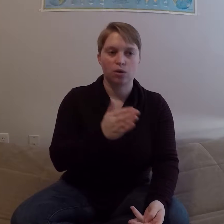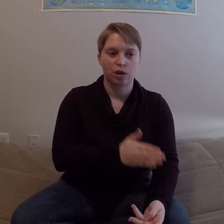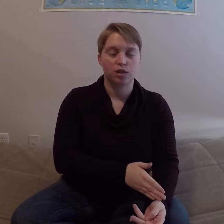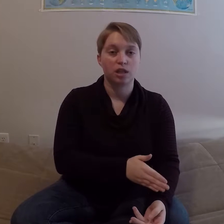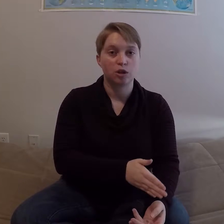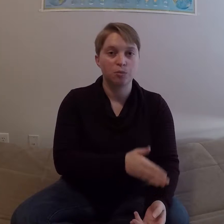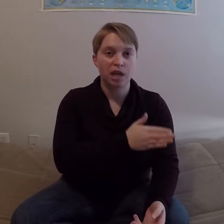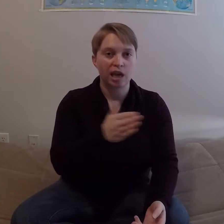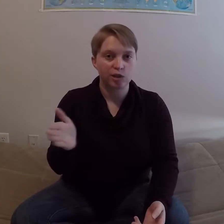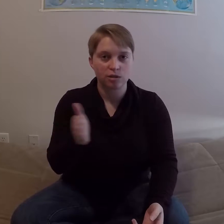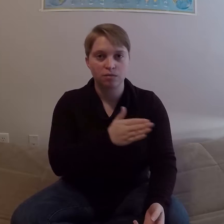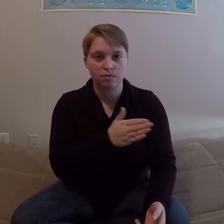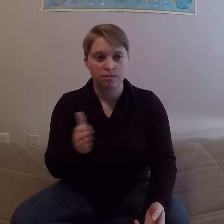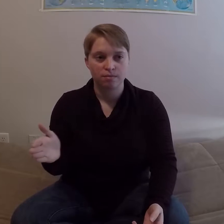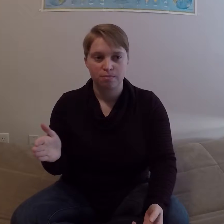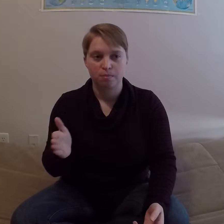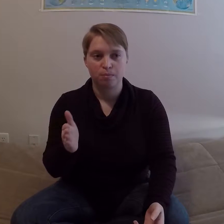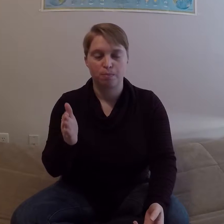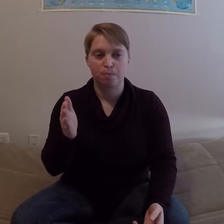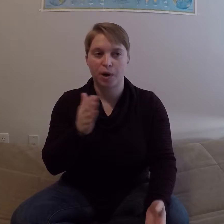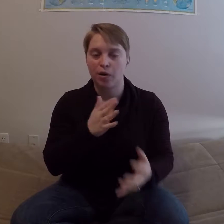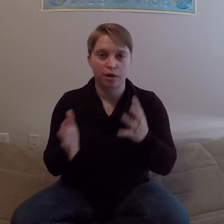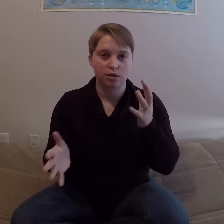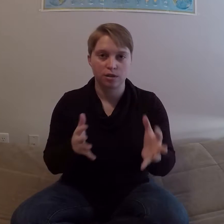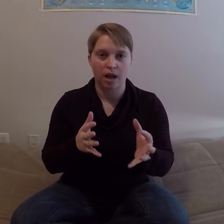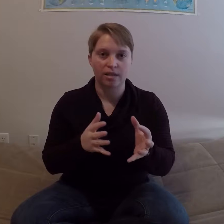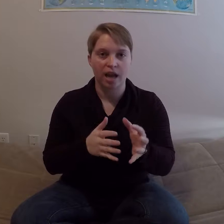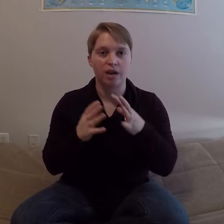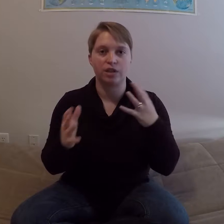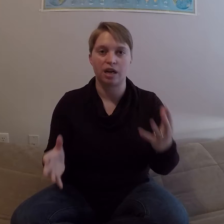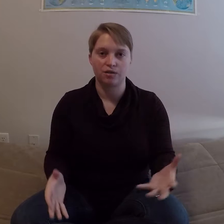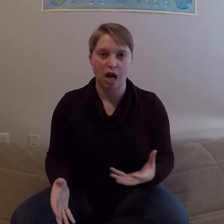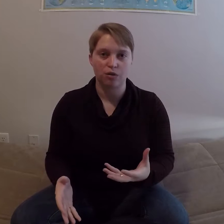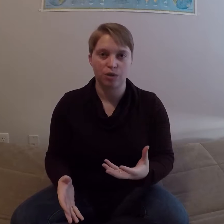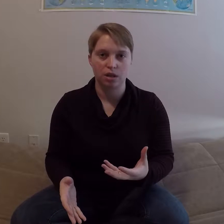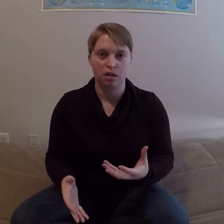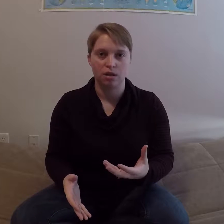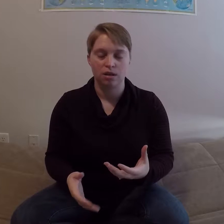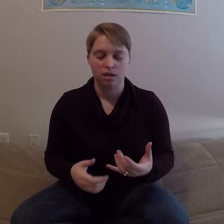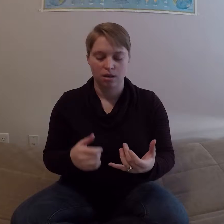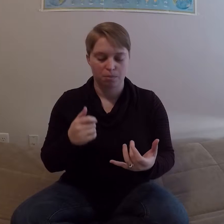there’s communication barriers, that they have to get a way around it